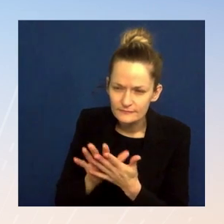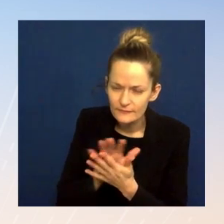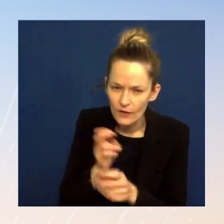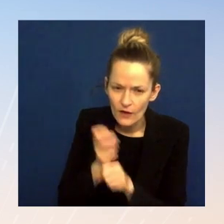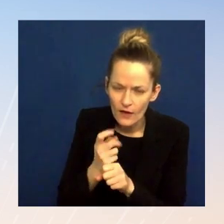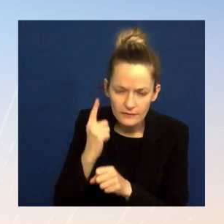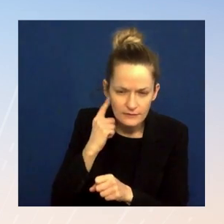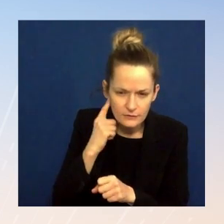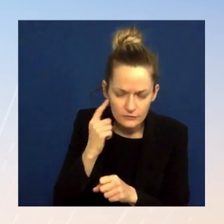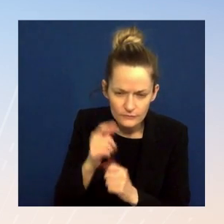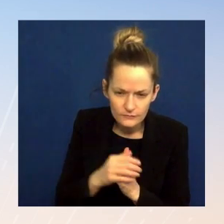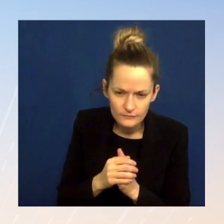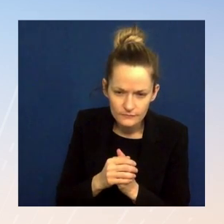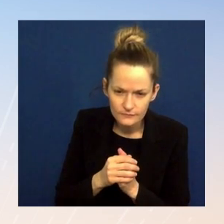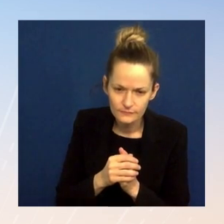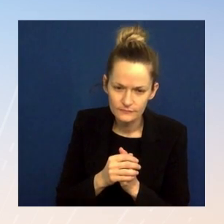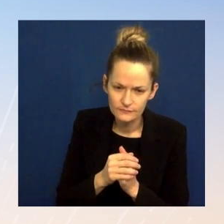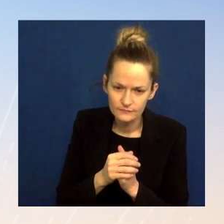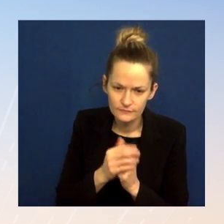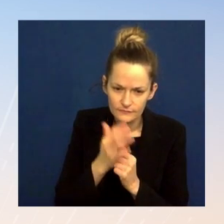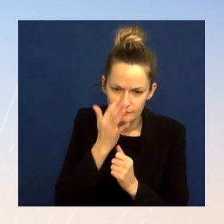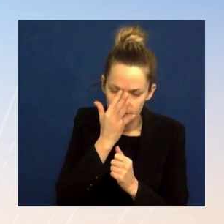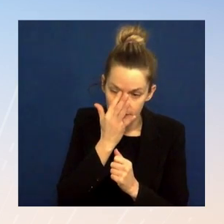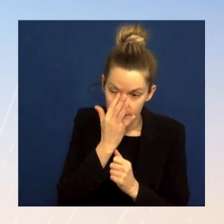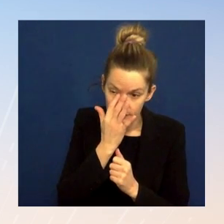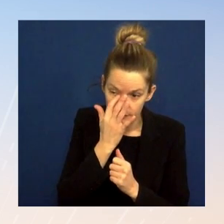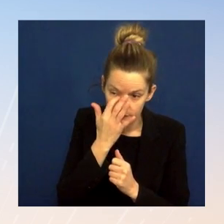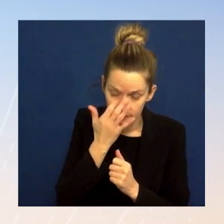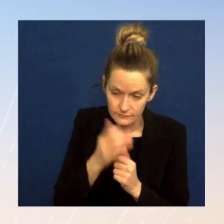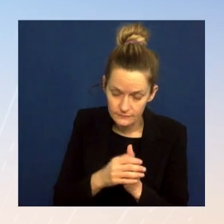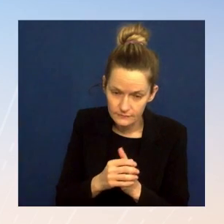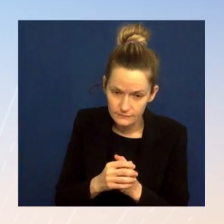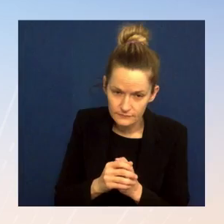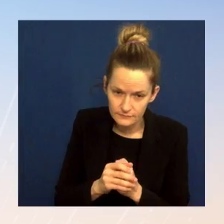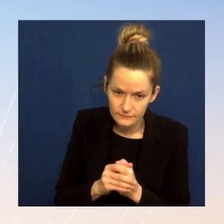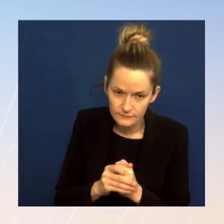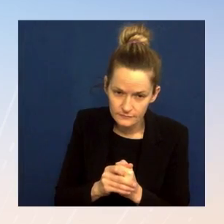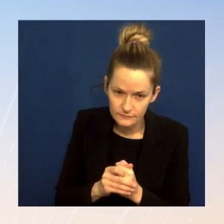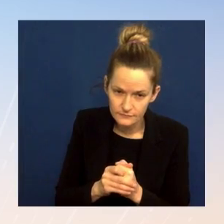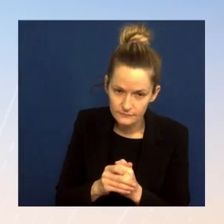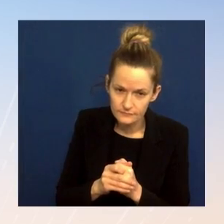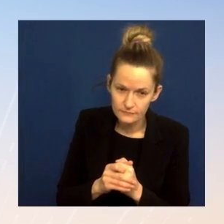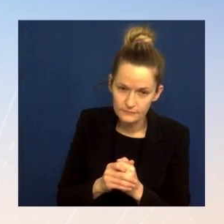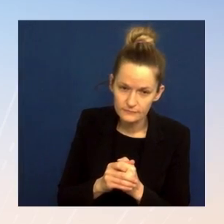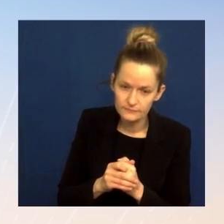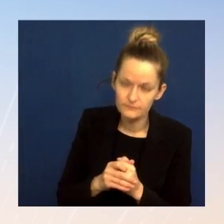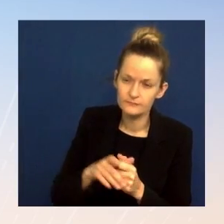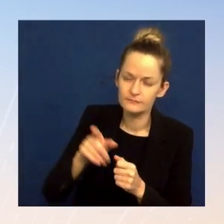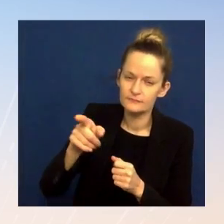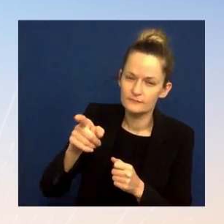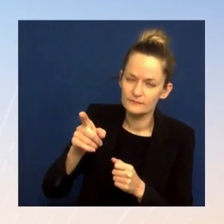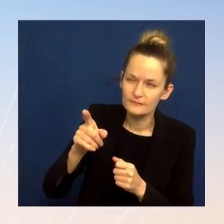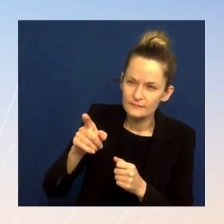to end the Korean War. And I'd like to ask you how seriously White House take that into consideration